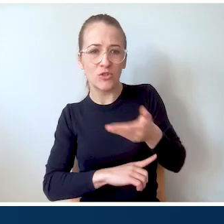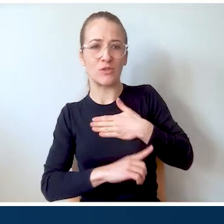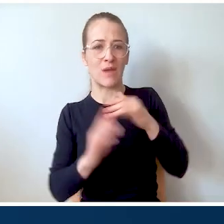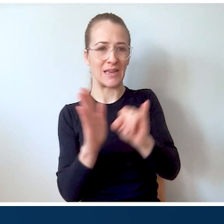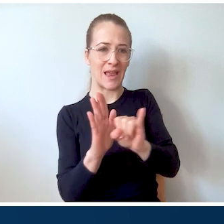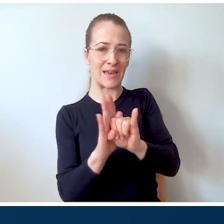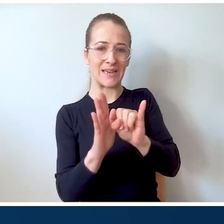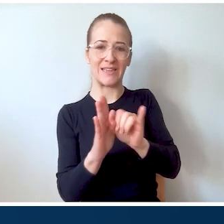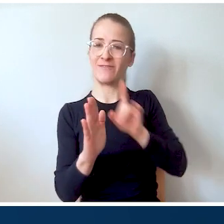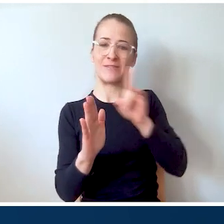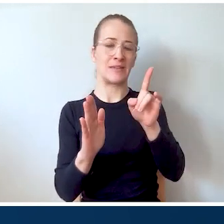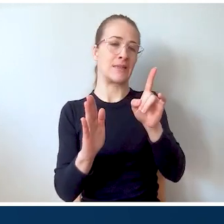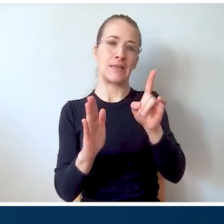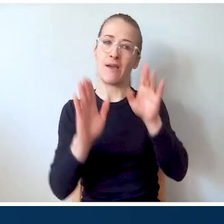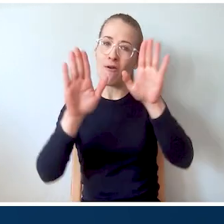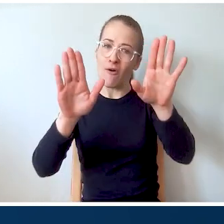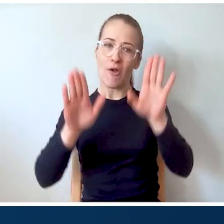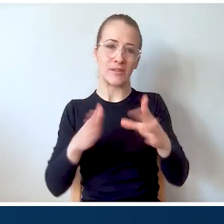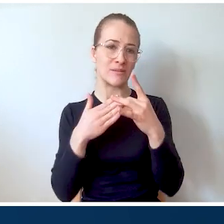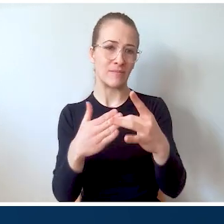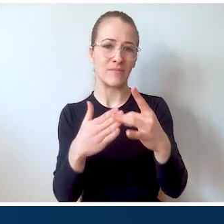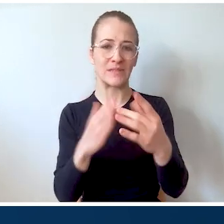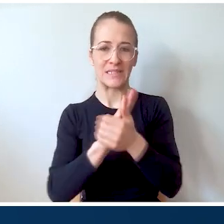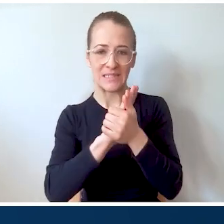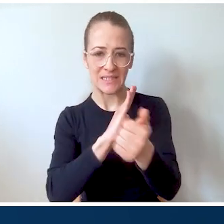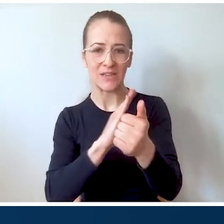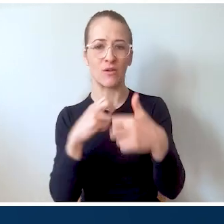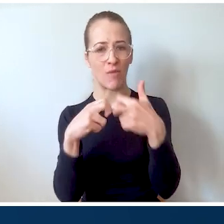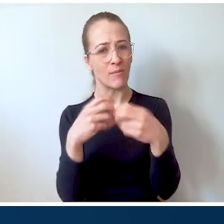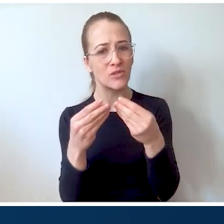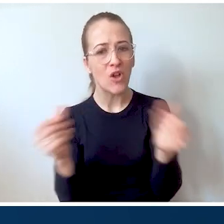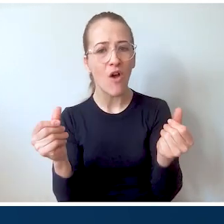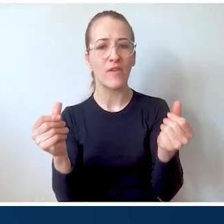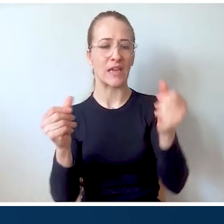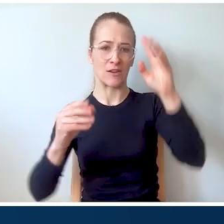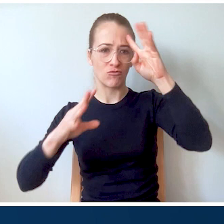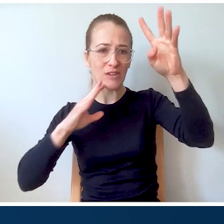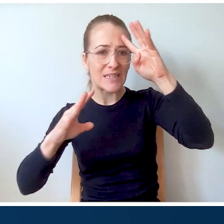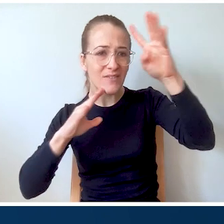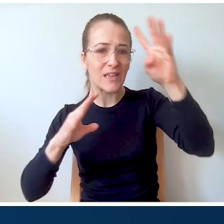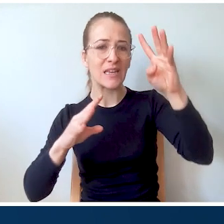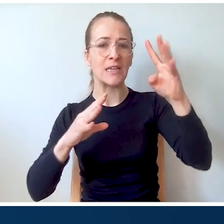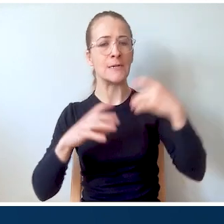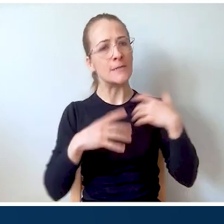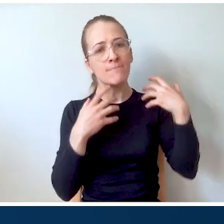tremendous leadership skills like problem solving, like creativity, like resilience.